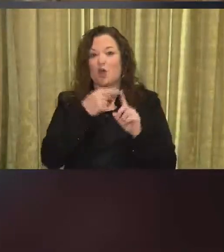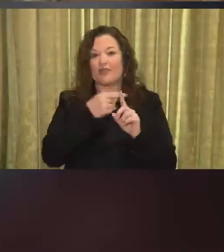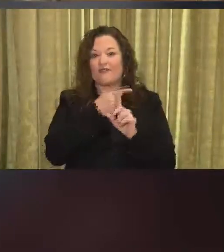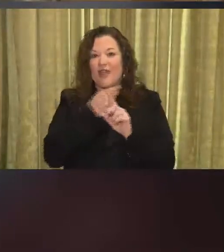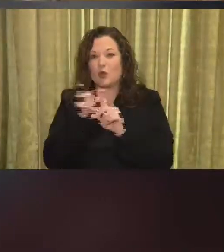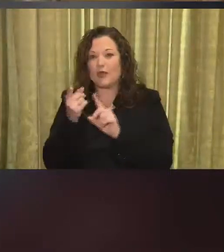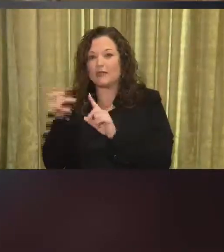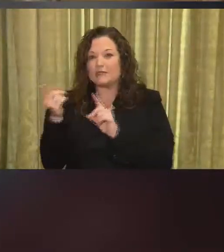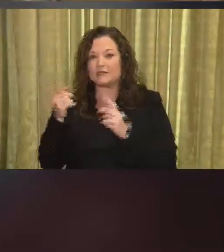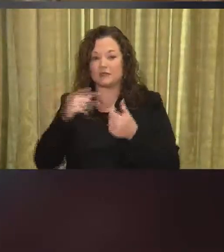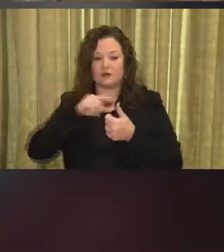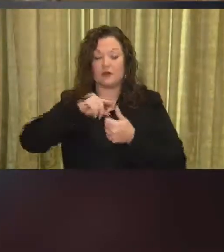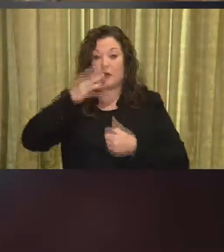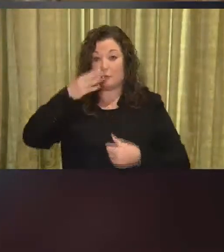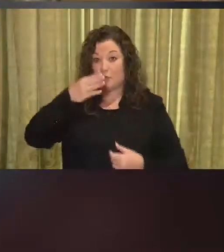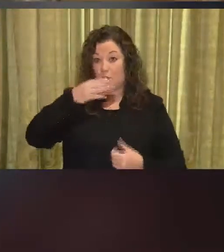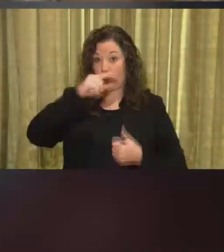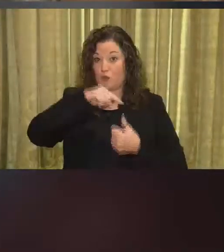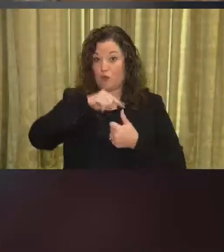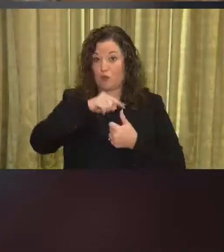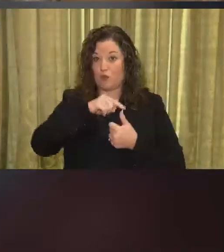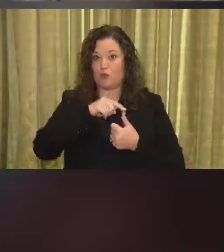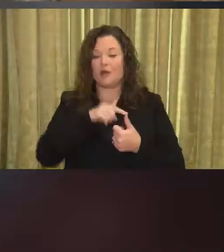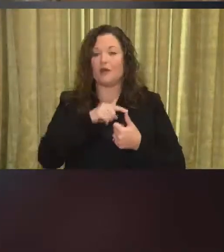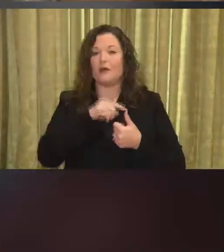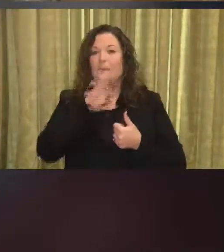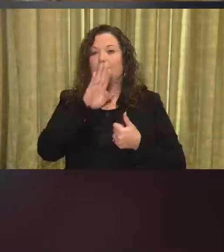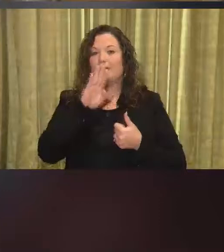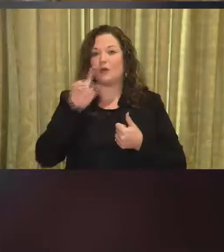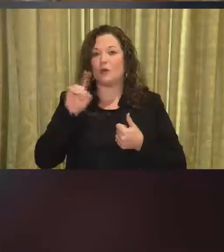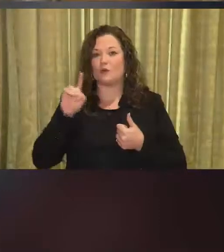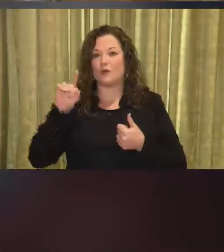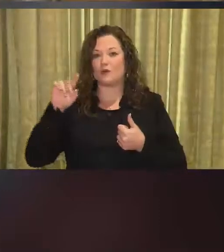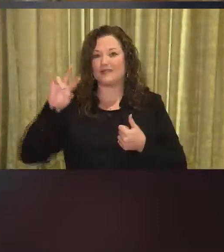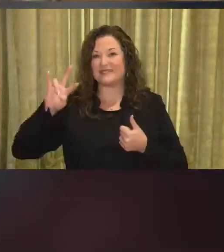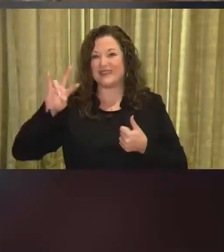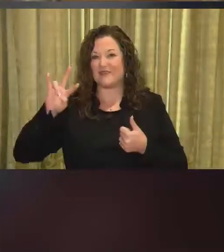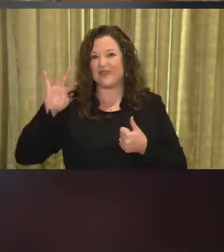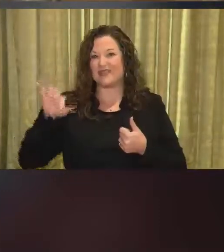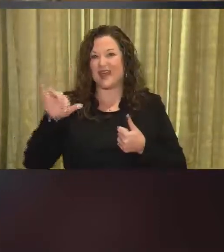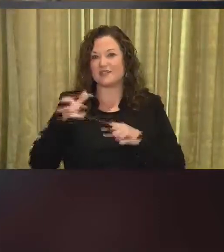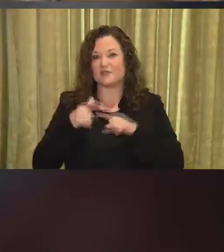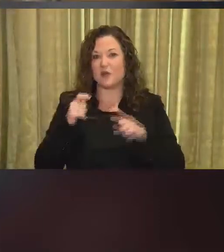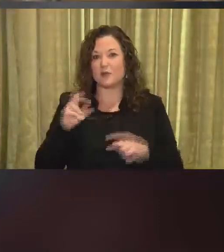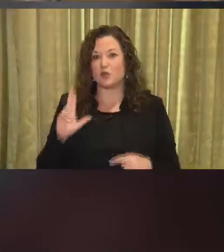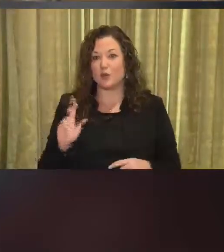so the blue is the B117 or the UK. The